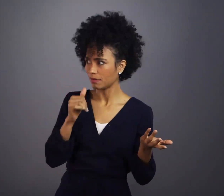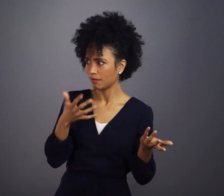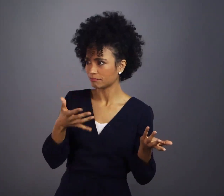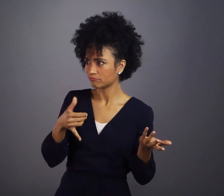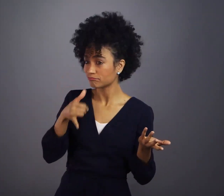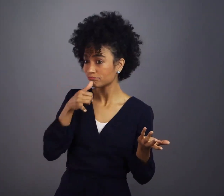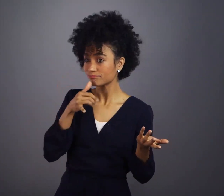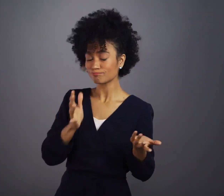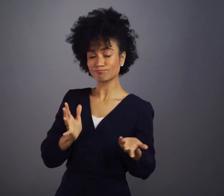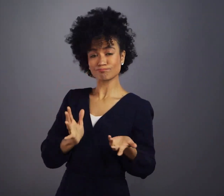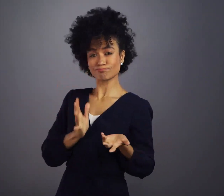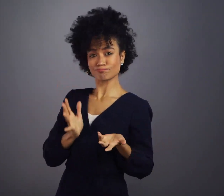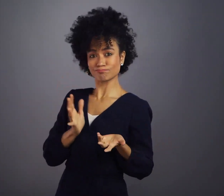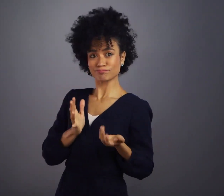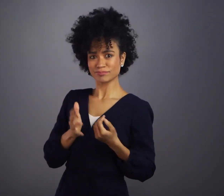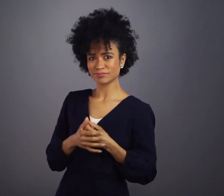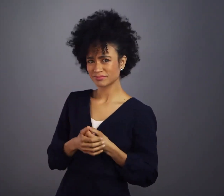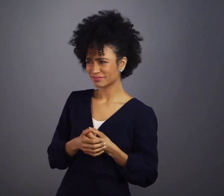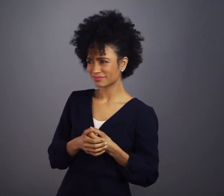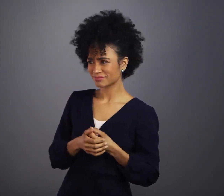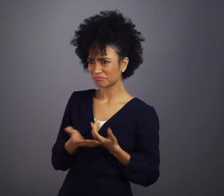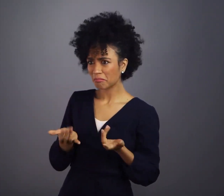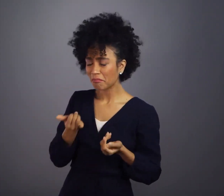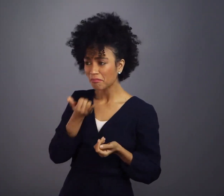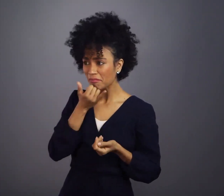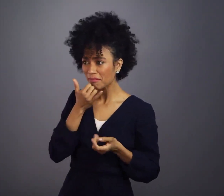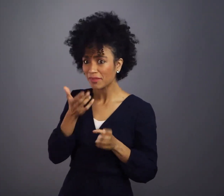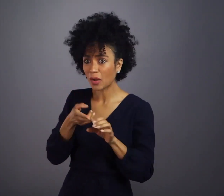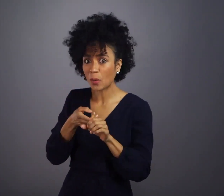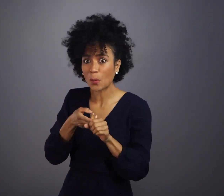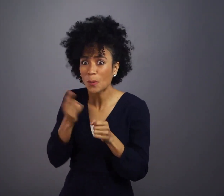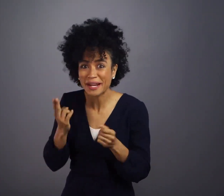"Why don't you drink like a gentleman or quit?"